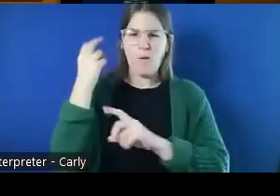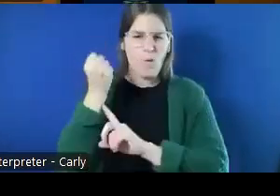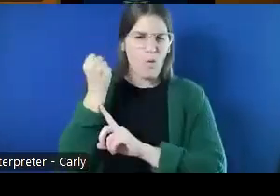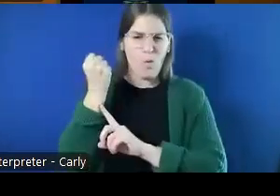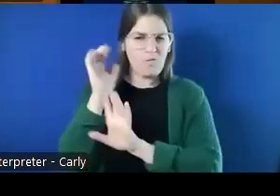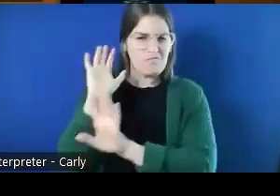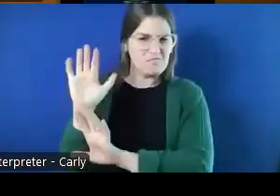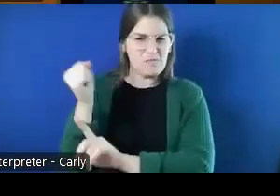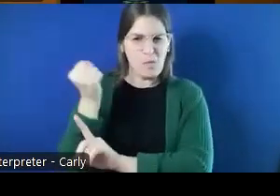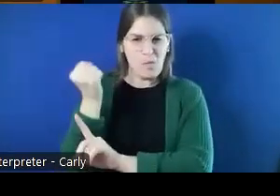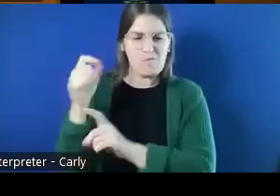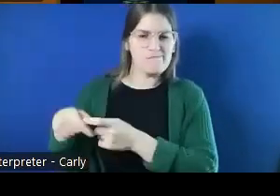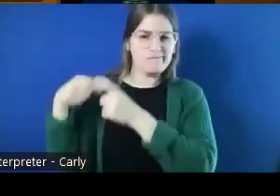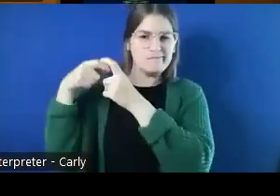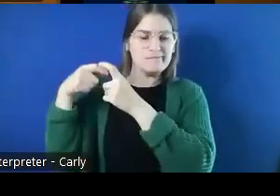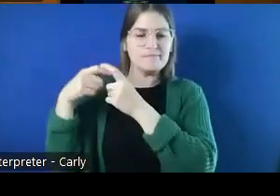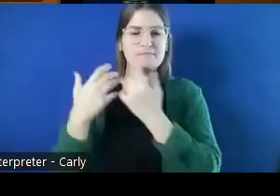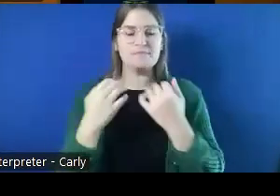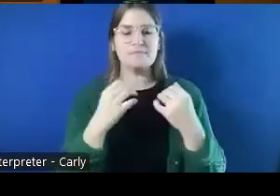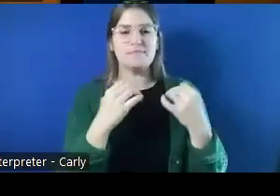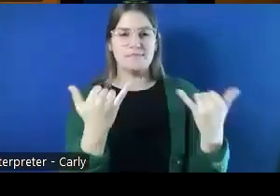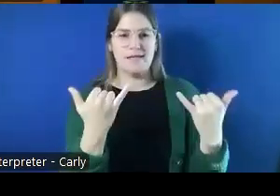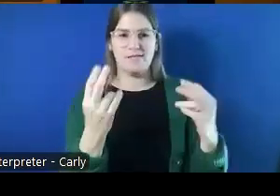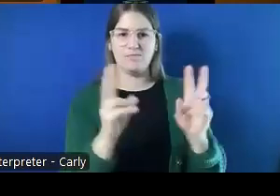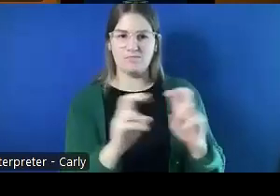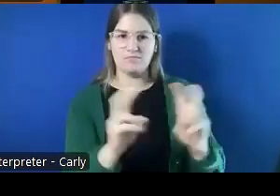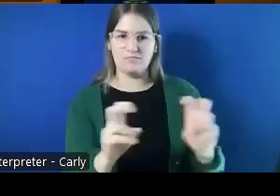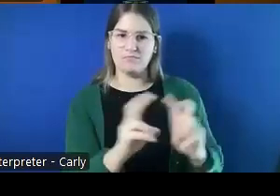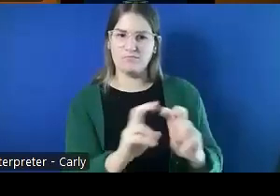of their of the patient and caregiver's life to have a chance to kind of reflect a little